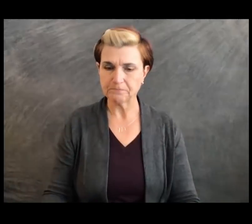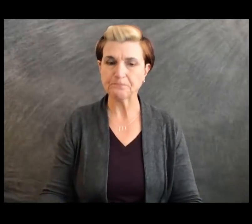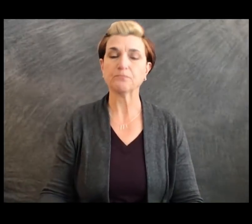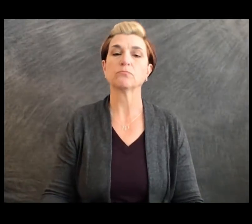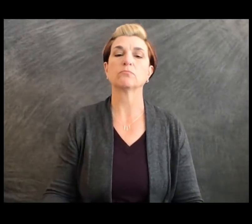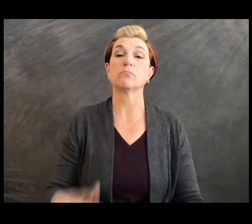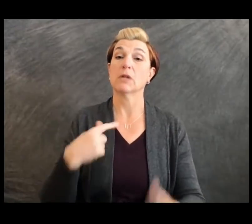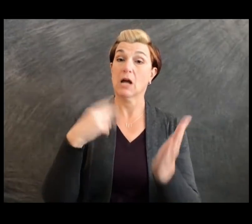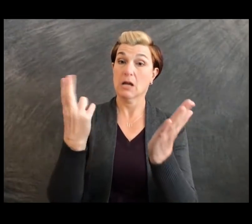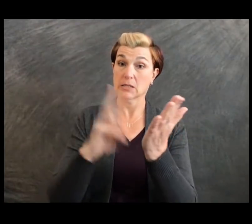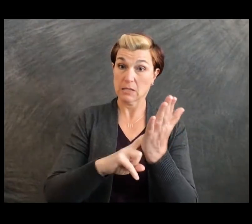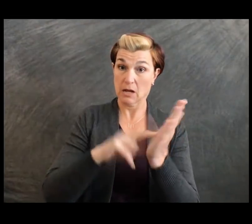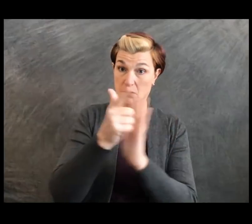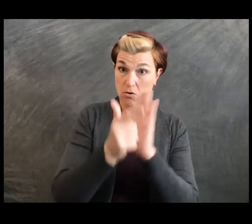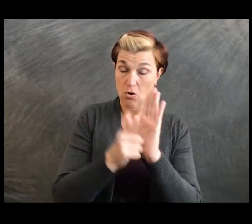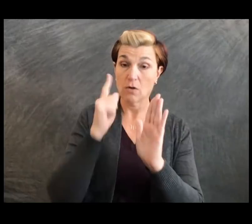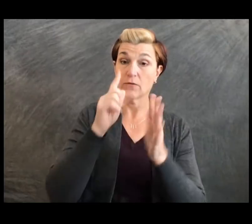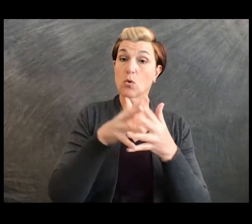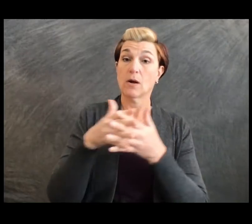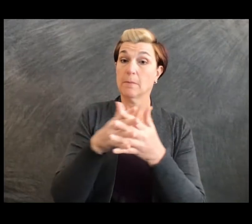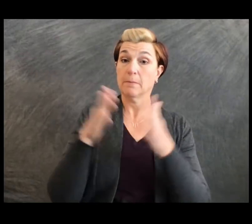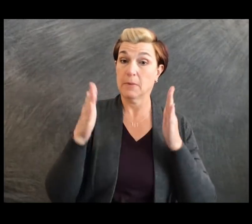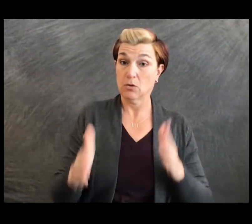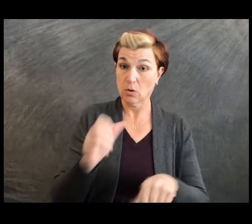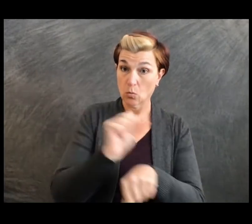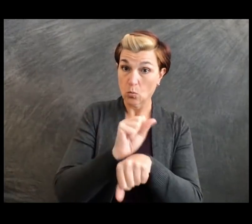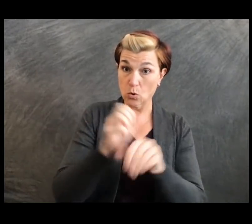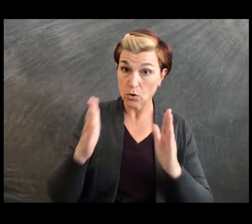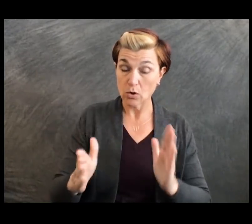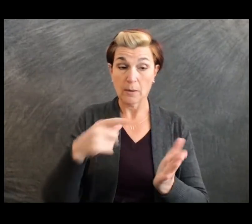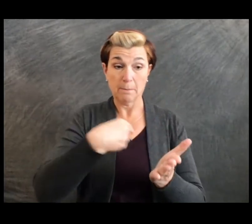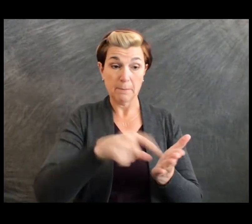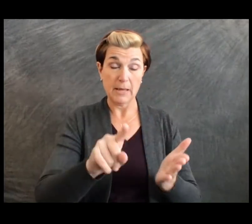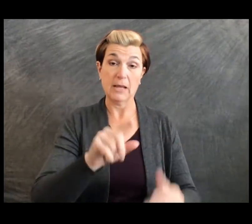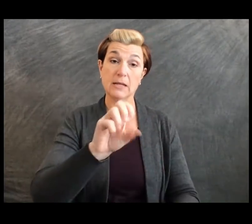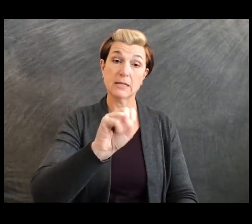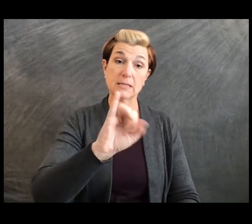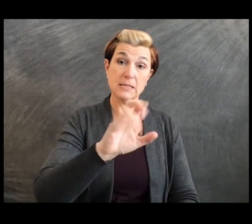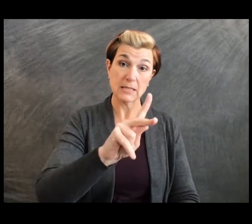workers with paid sick leave and paid family medical leave at no cost to